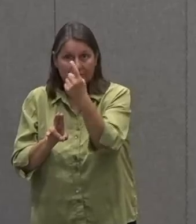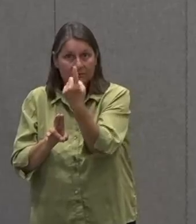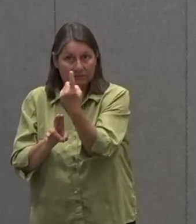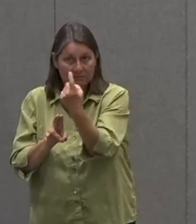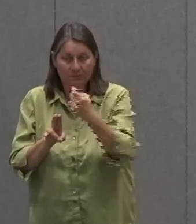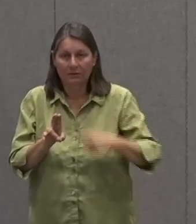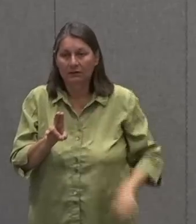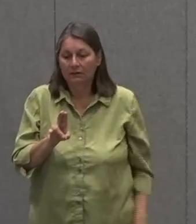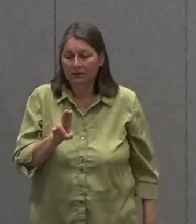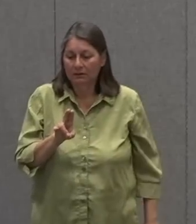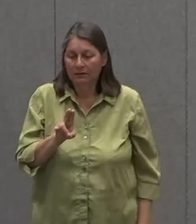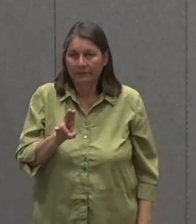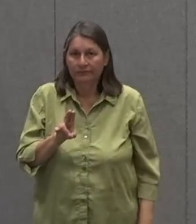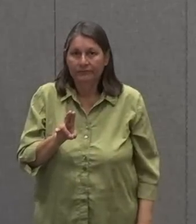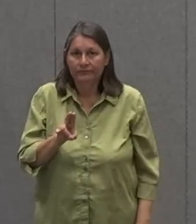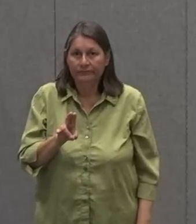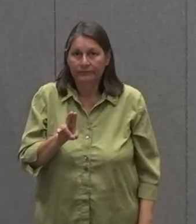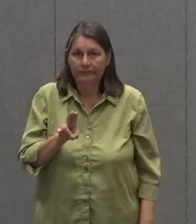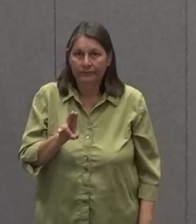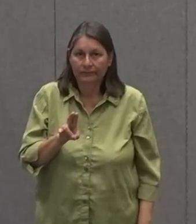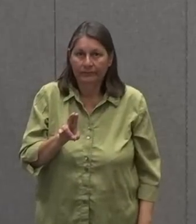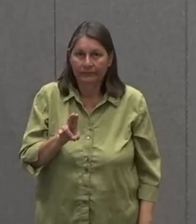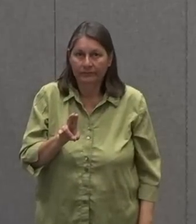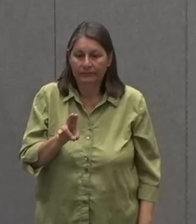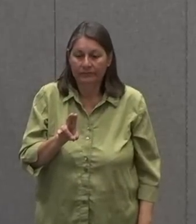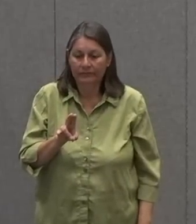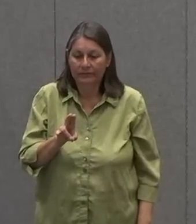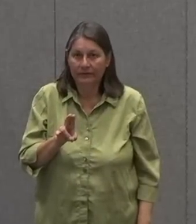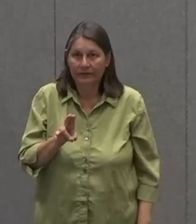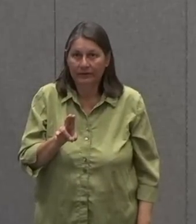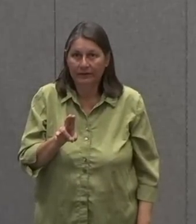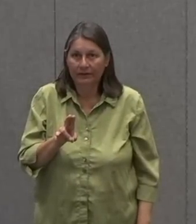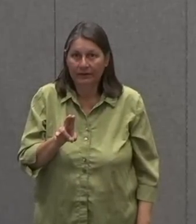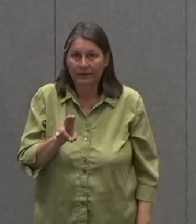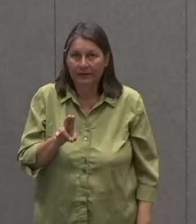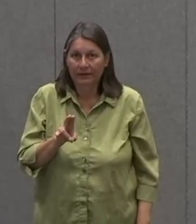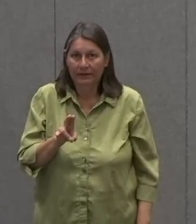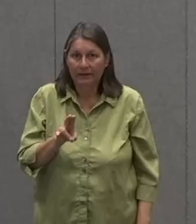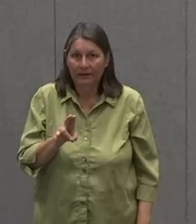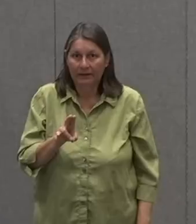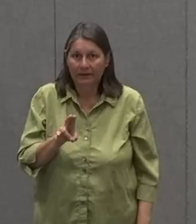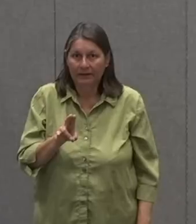Plus, I'm gonna go ahead and put a zero here, because this part we don't have any more ones,